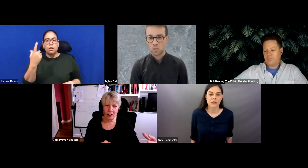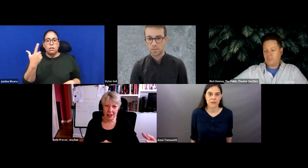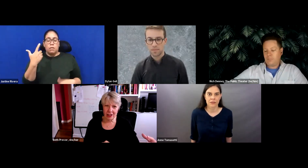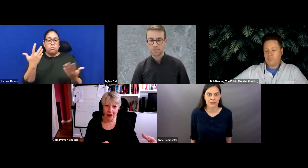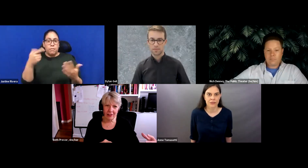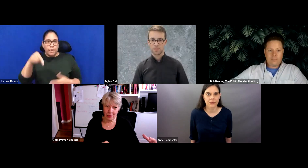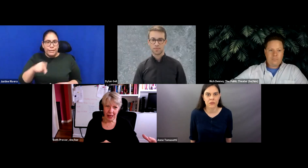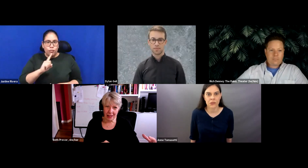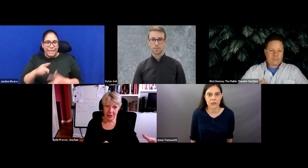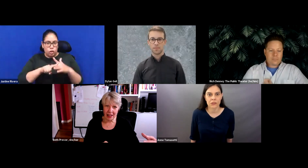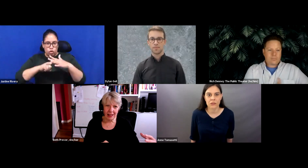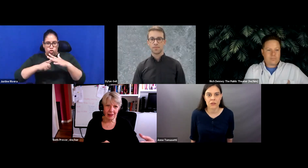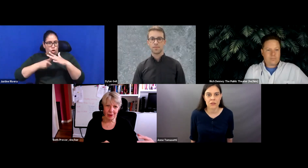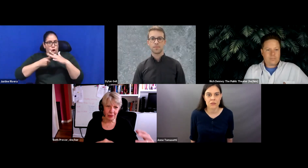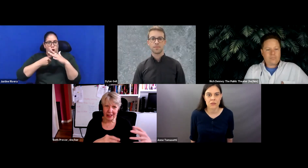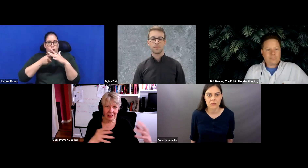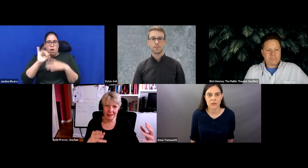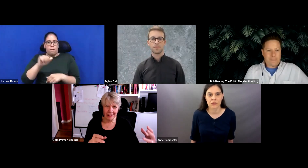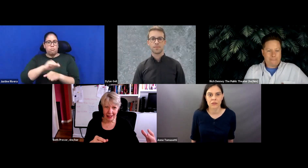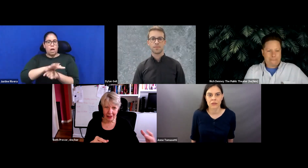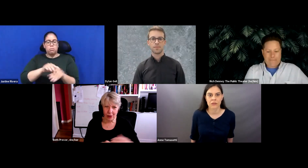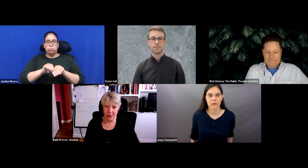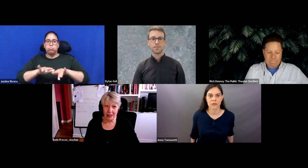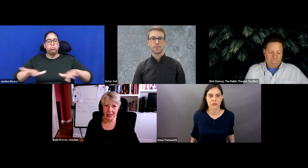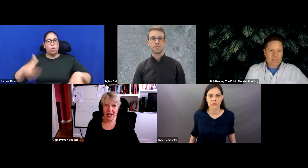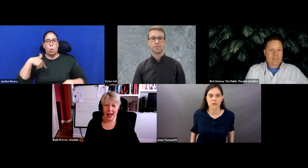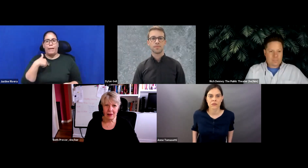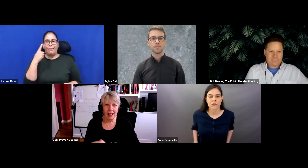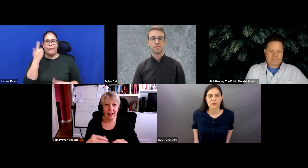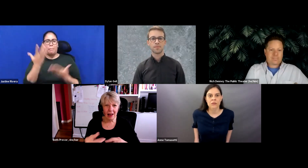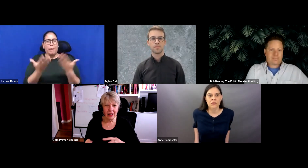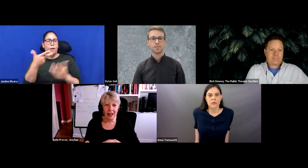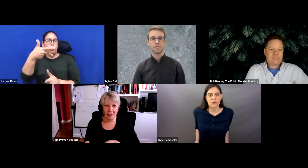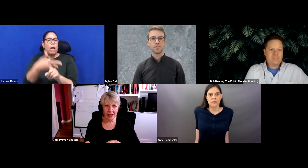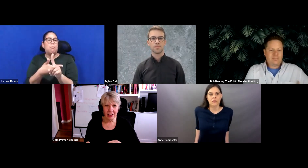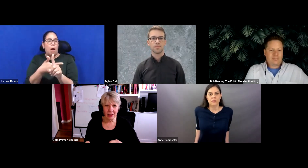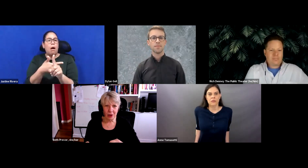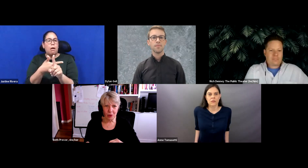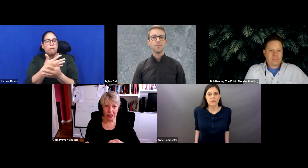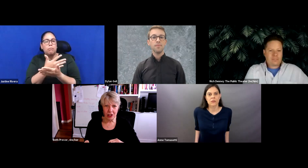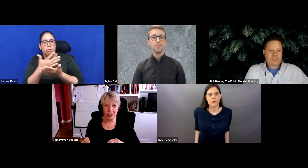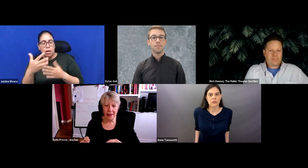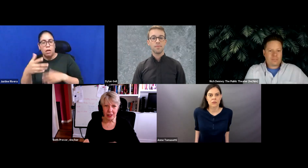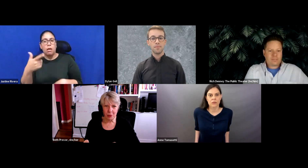early start of the pandemic. I think we were in it like three months and having the conversations with Rich at this